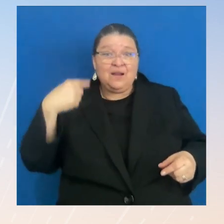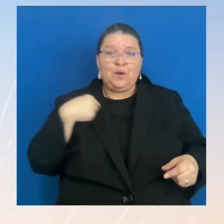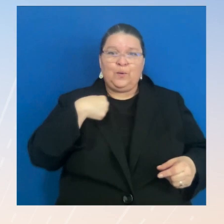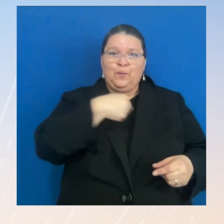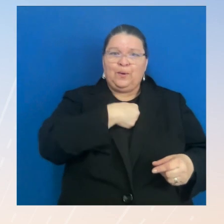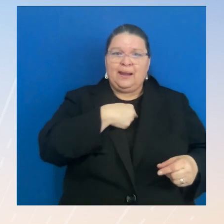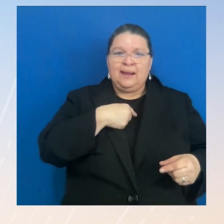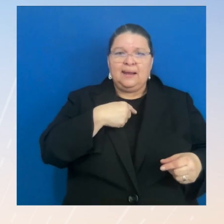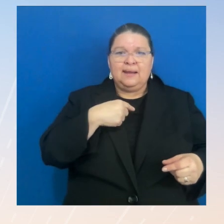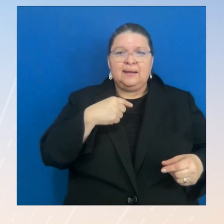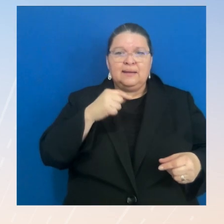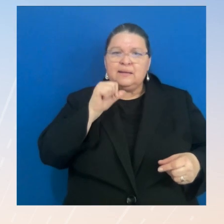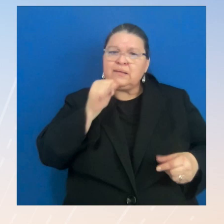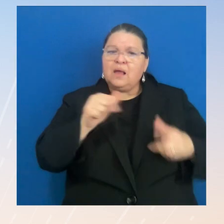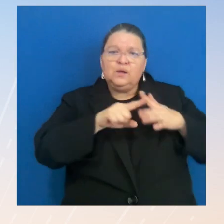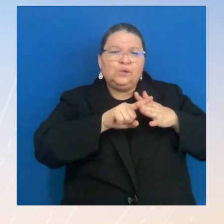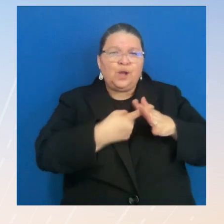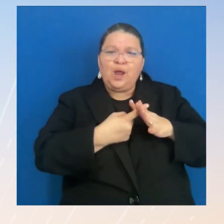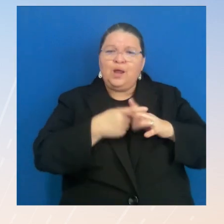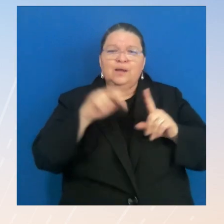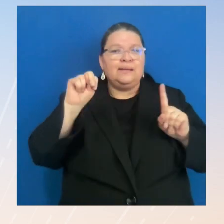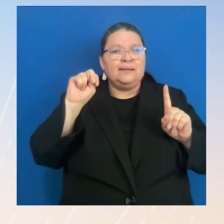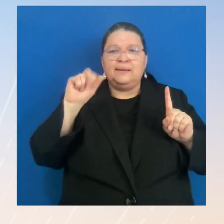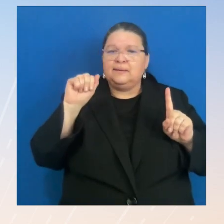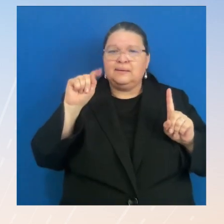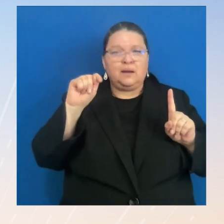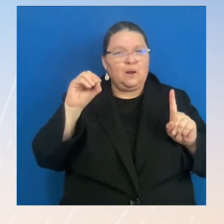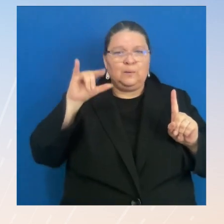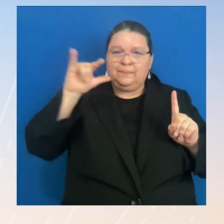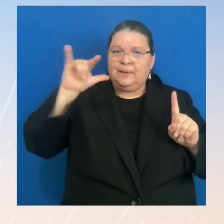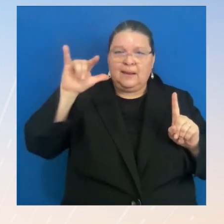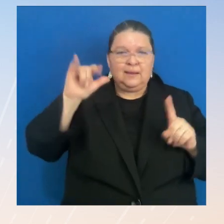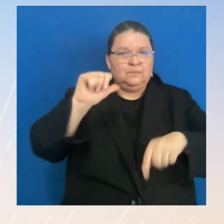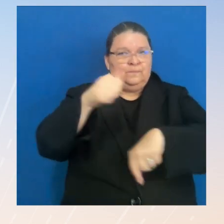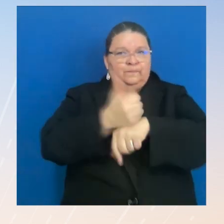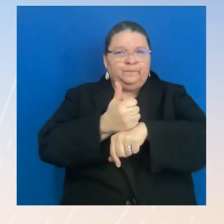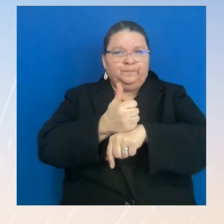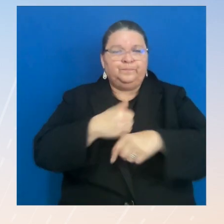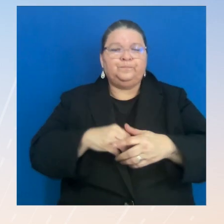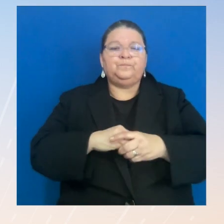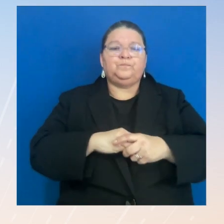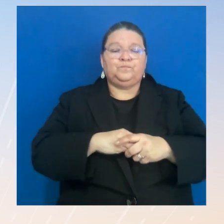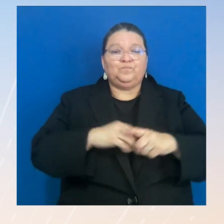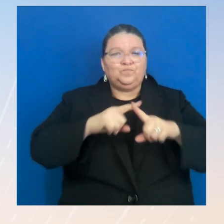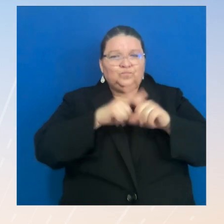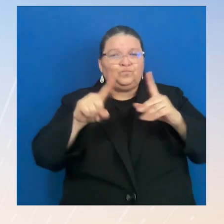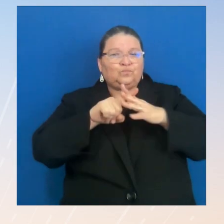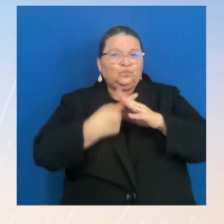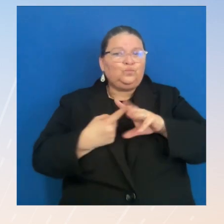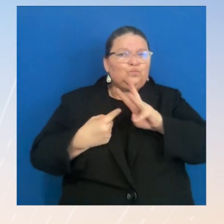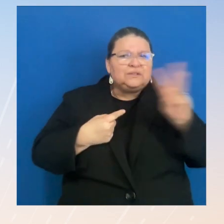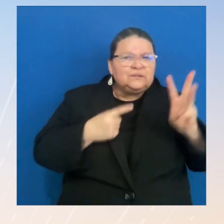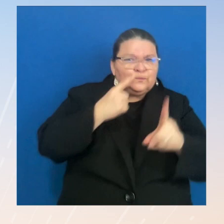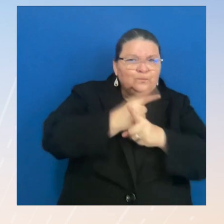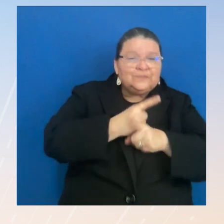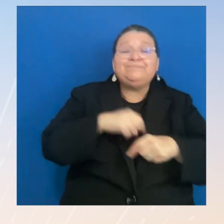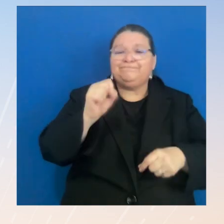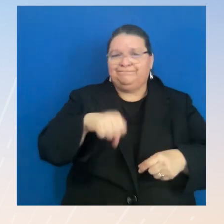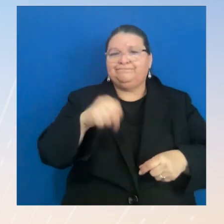from the West in some way. Ms. Psaki: Correct. And that's known. Yes. The Press: And there are some other possibilities of things you could be providing them with.